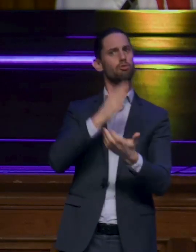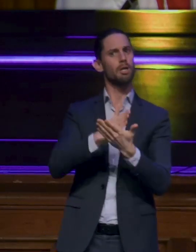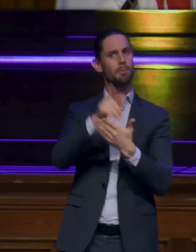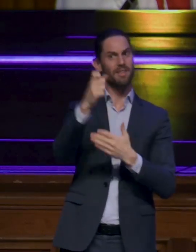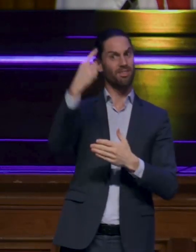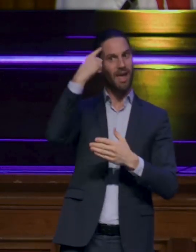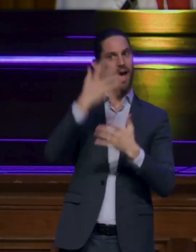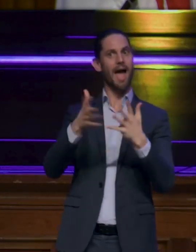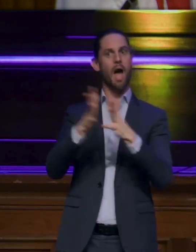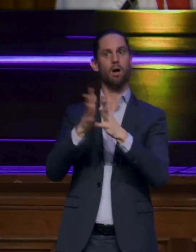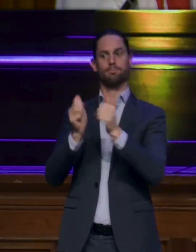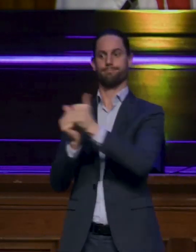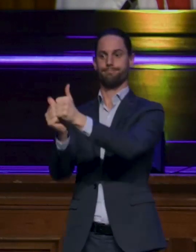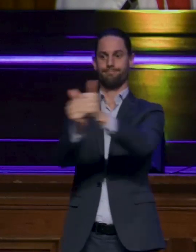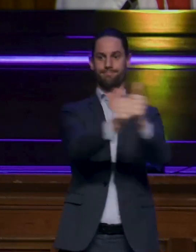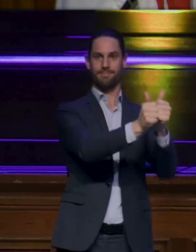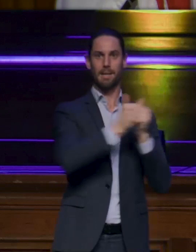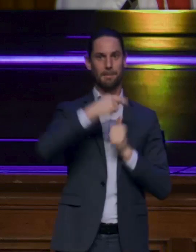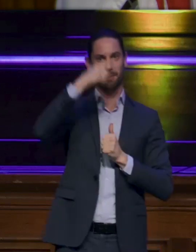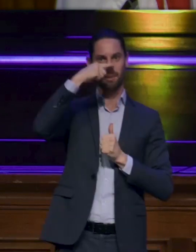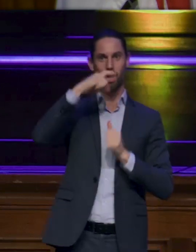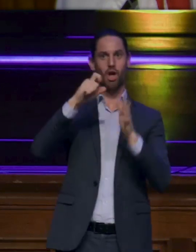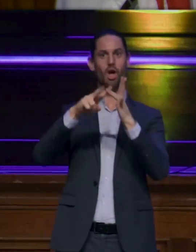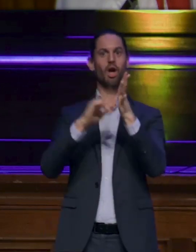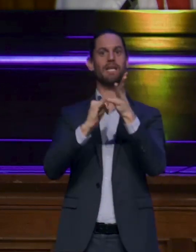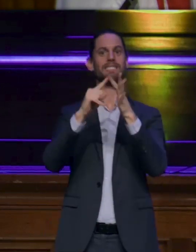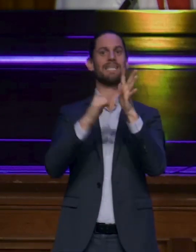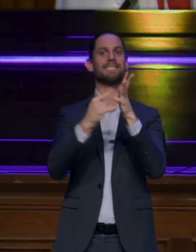people have to actually decide that what you've done needs to stick otherwise